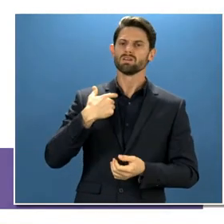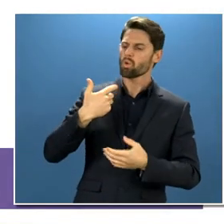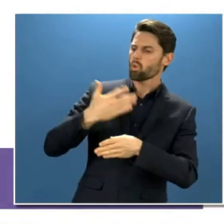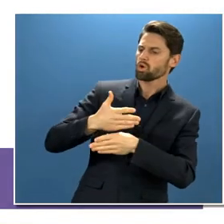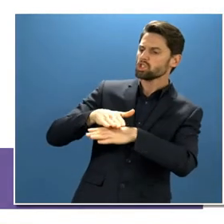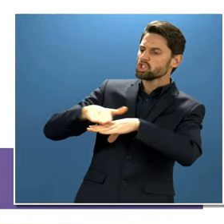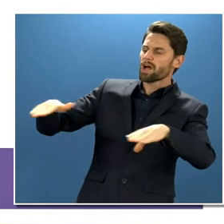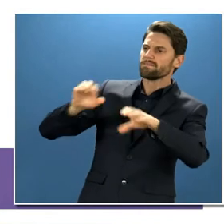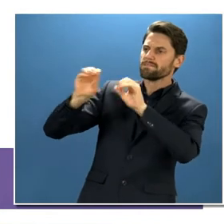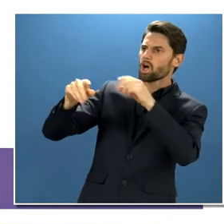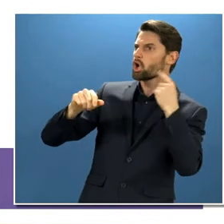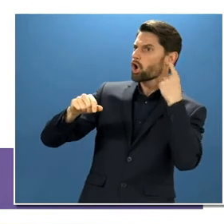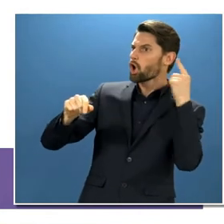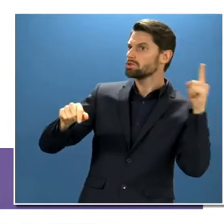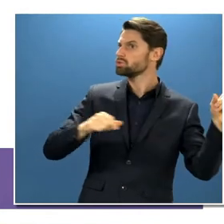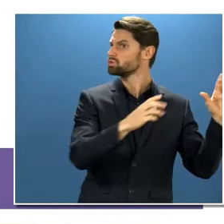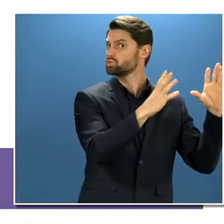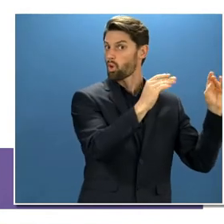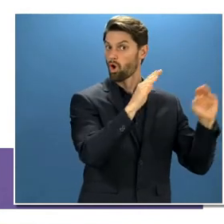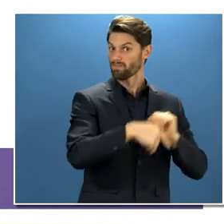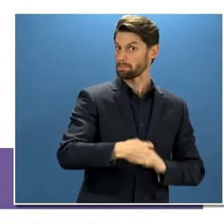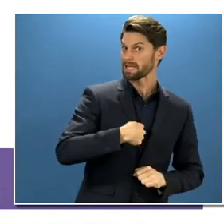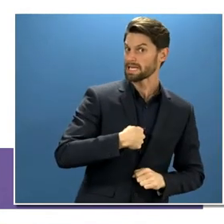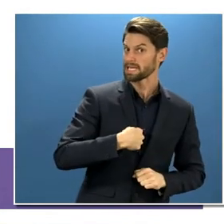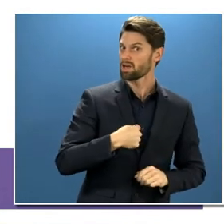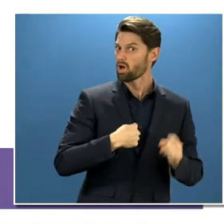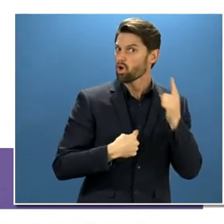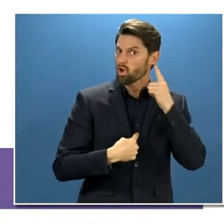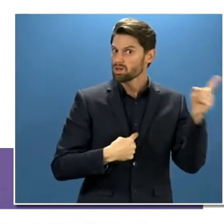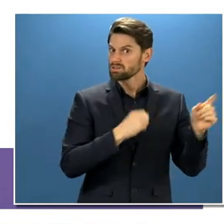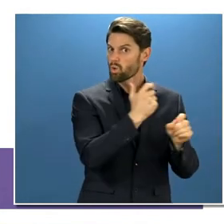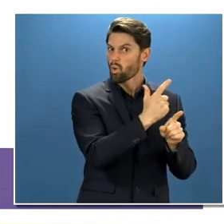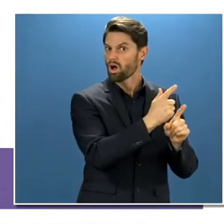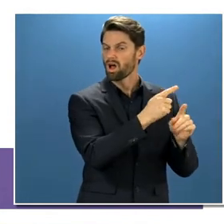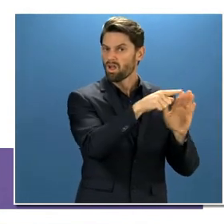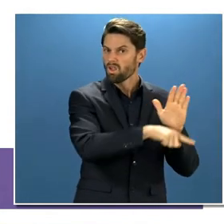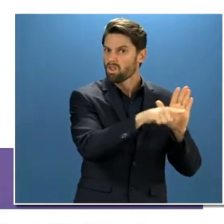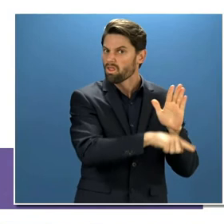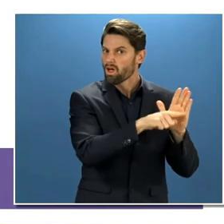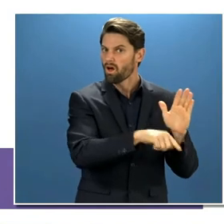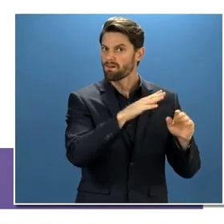talking about me to another person behind my back, and I could hear the whole conversation pretty much, but I did nothing.